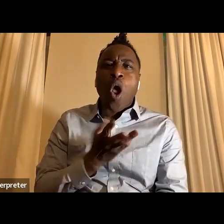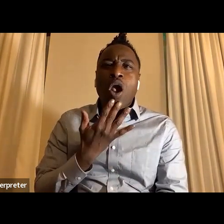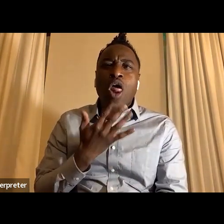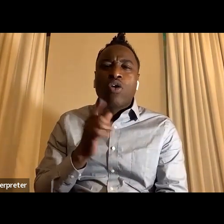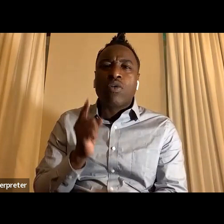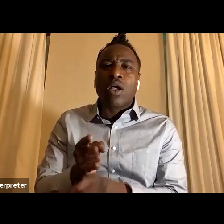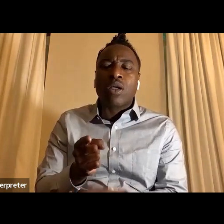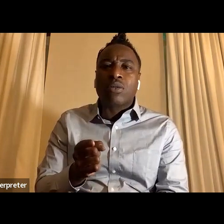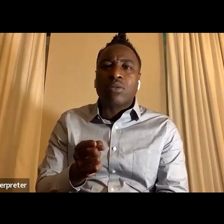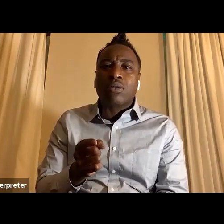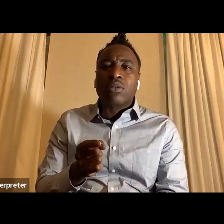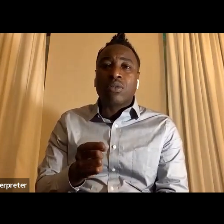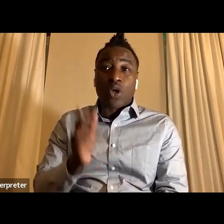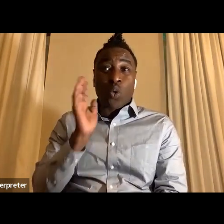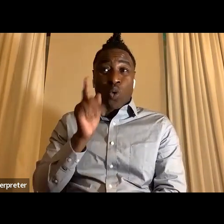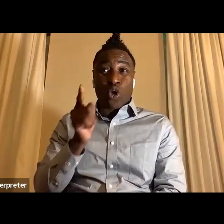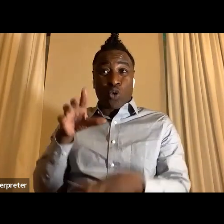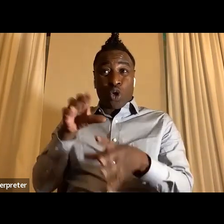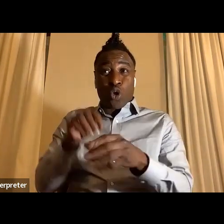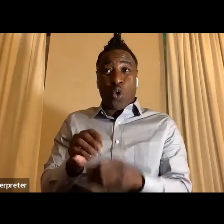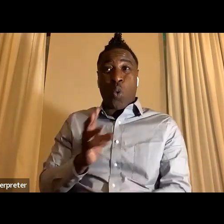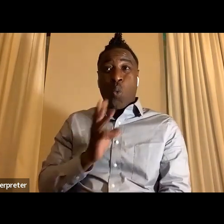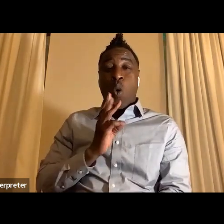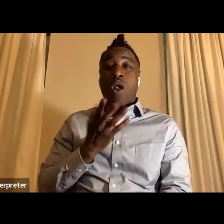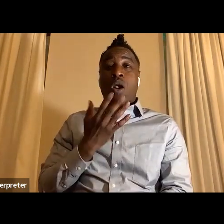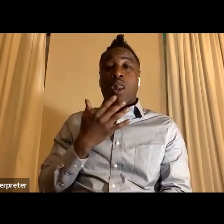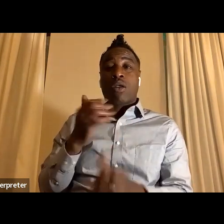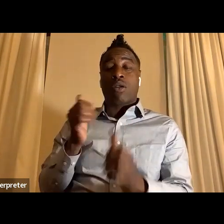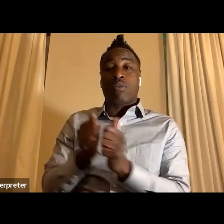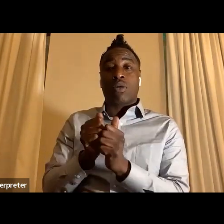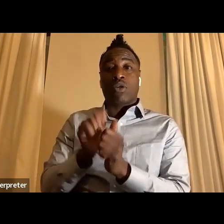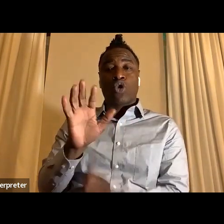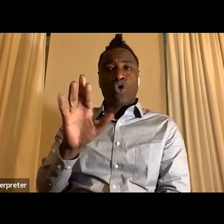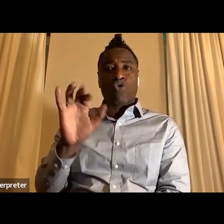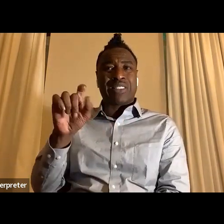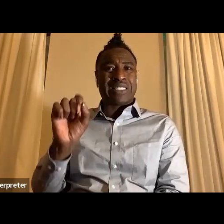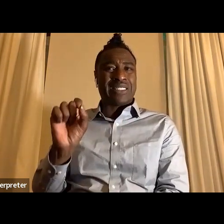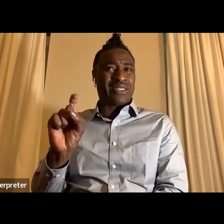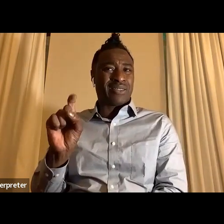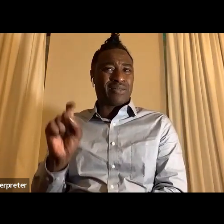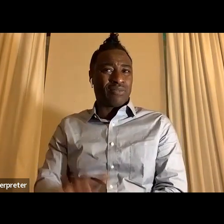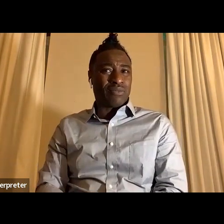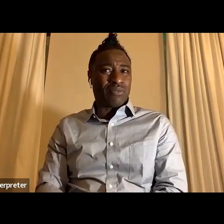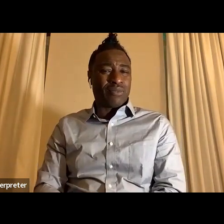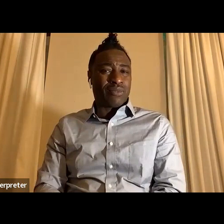Incorporate that with like they're using the receipts at all. You know what I mean? Or do you keep that